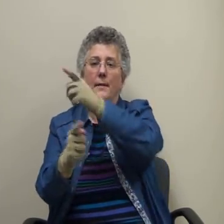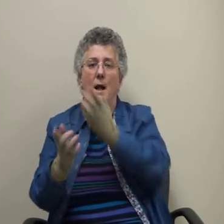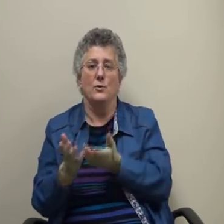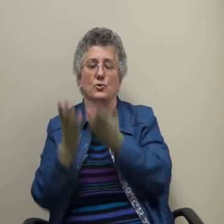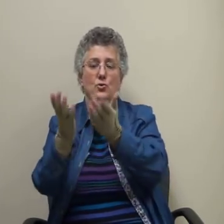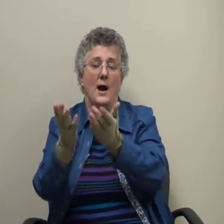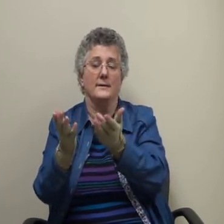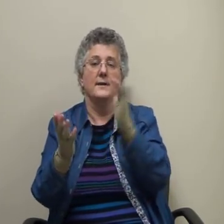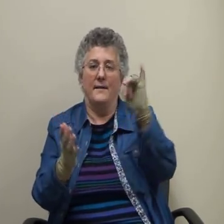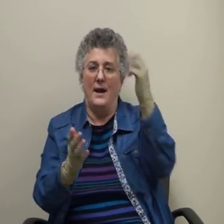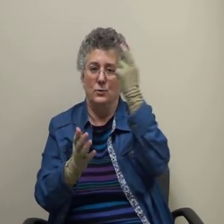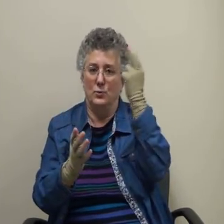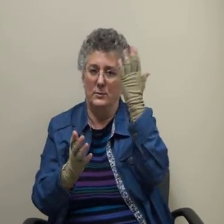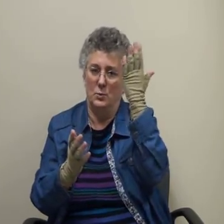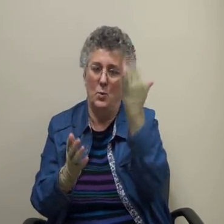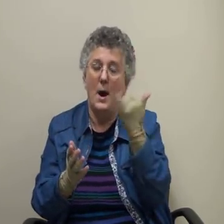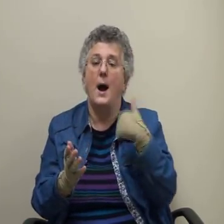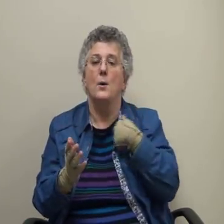They suggested that was the reason why.